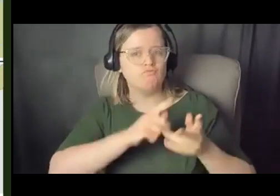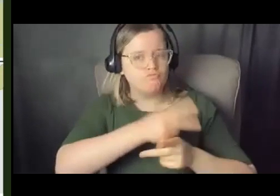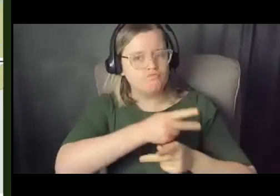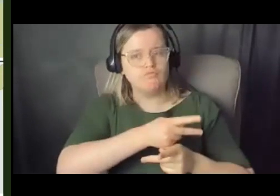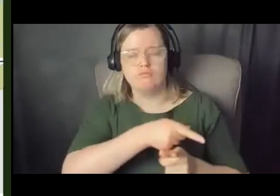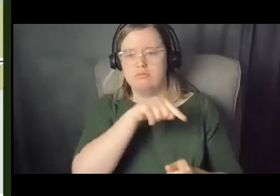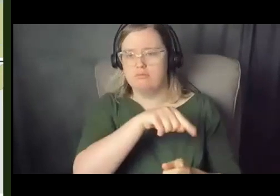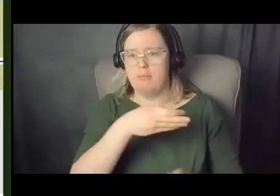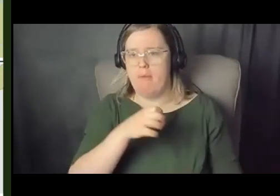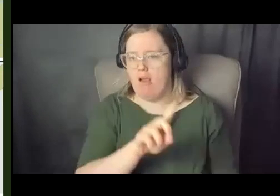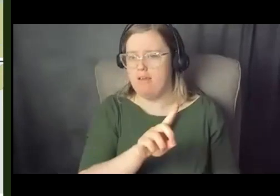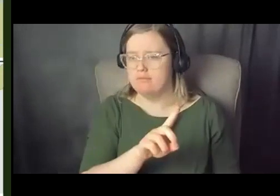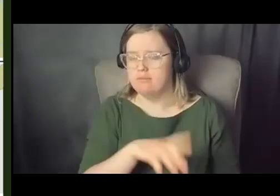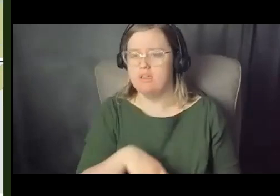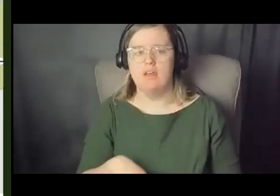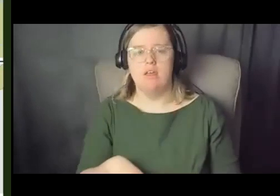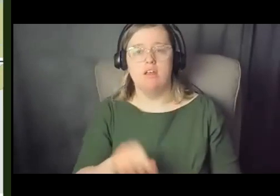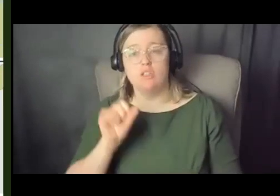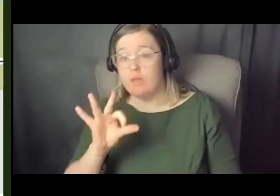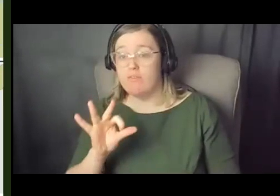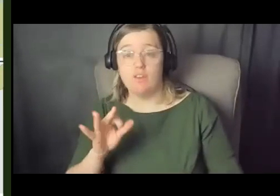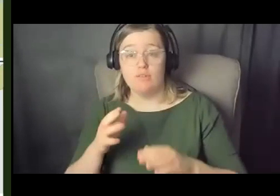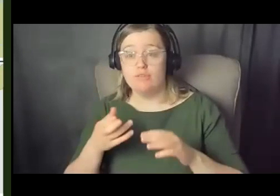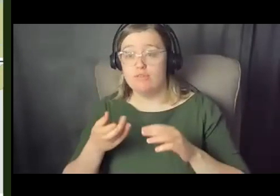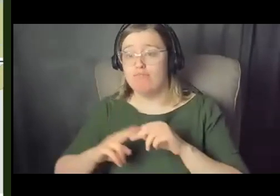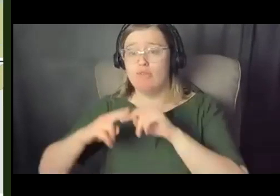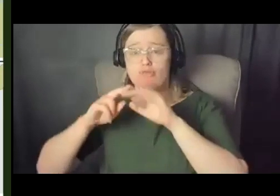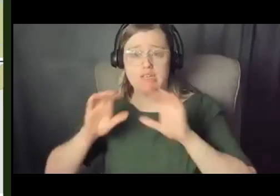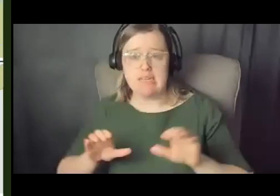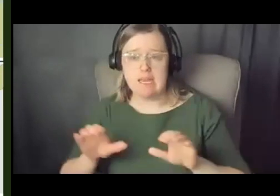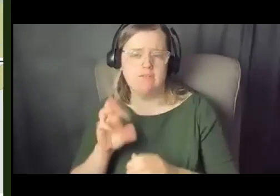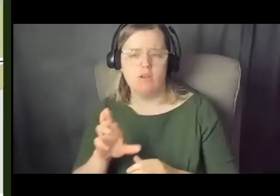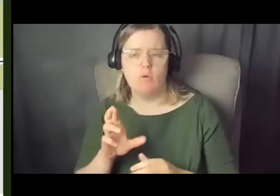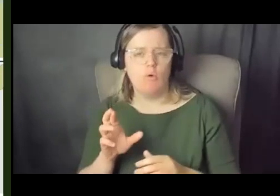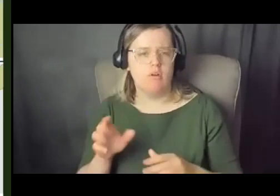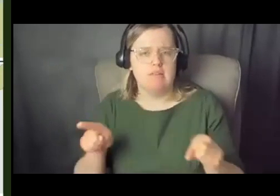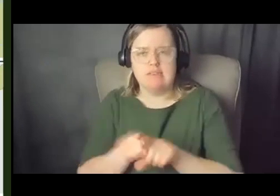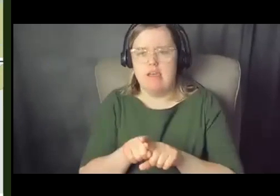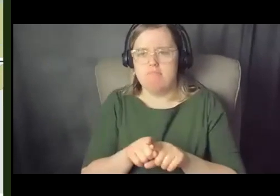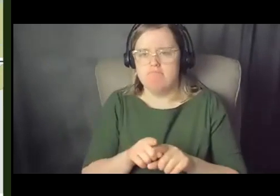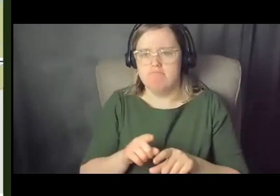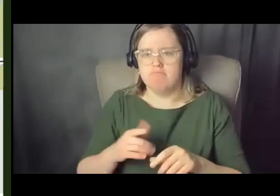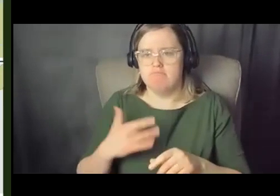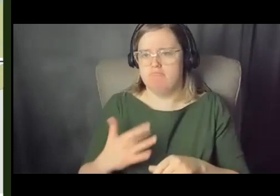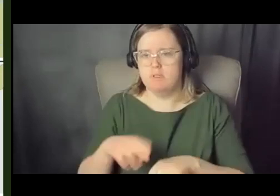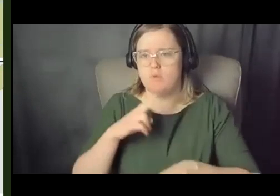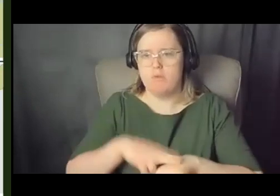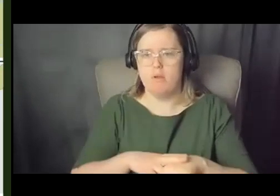As to whether there's going to be increased activity or -- about the same as normal, something that's somewhat